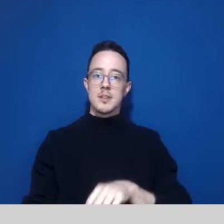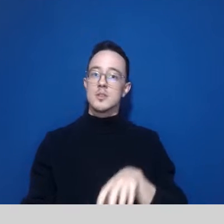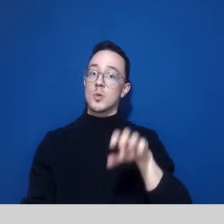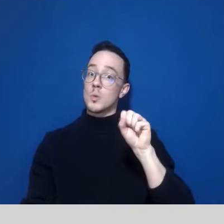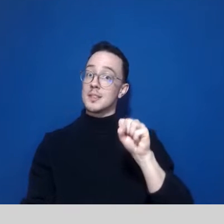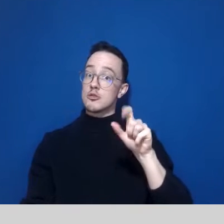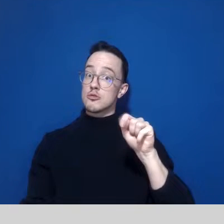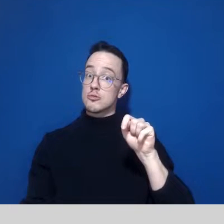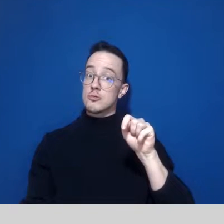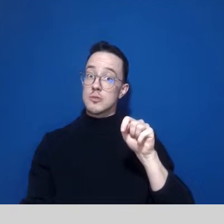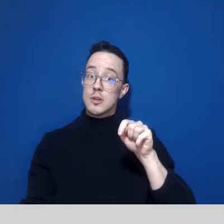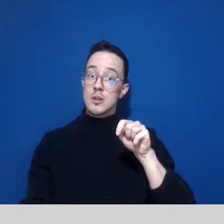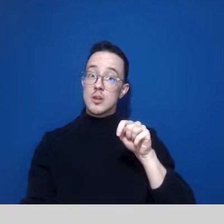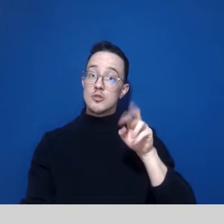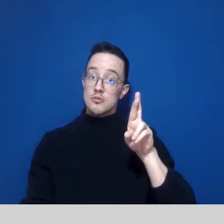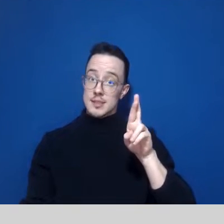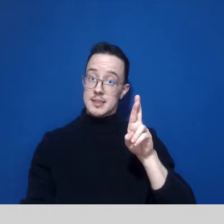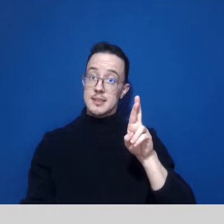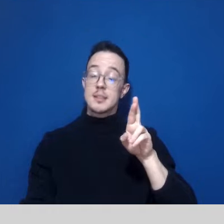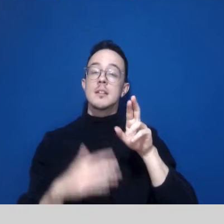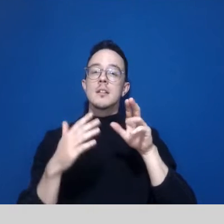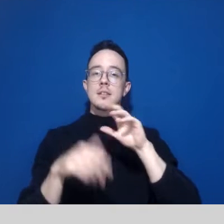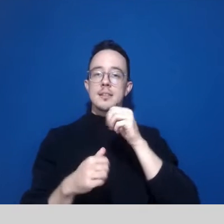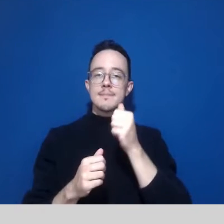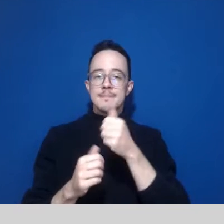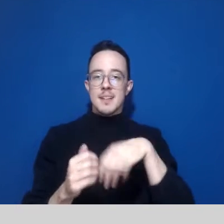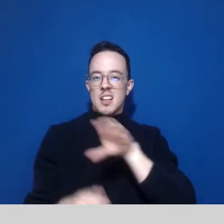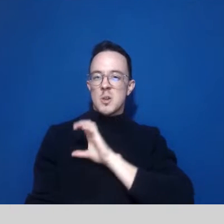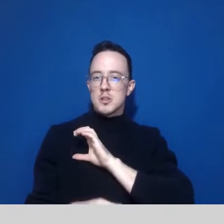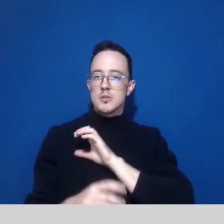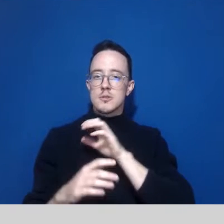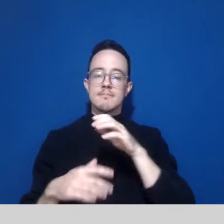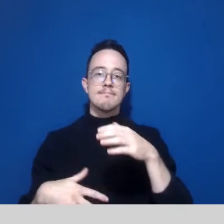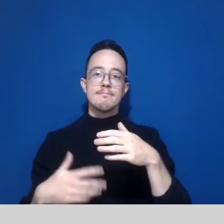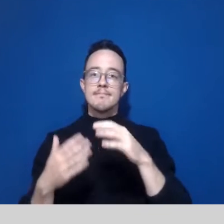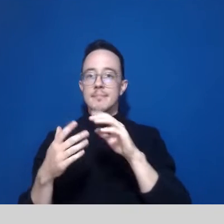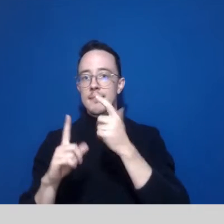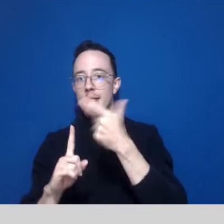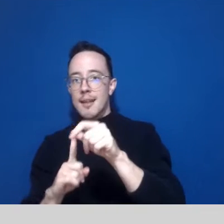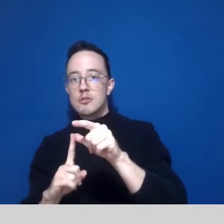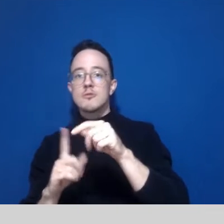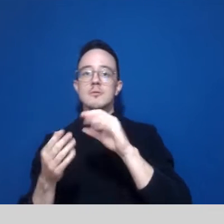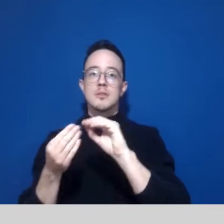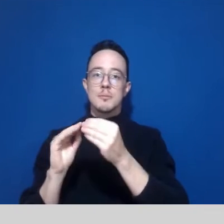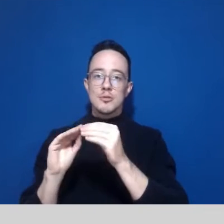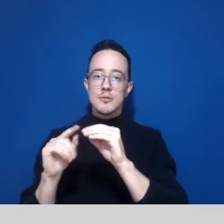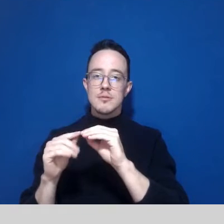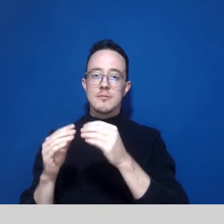String is composed of the characters, each character can be one out of